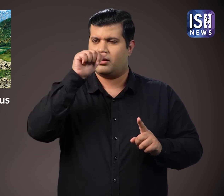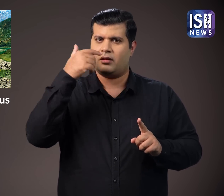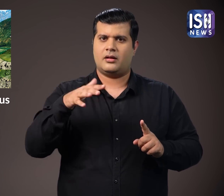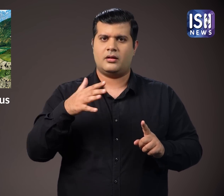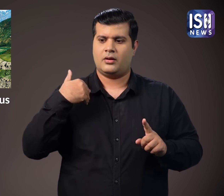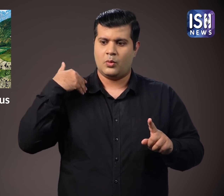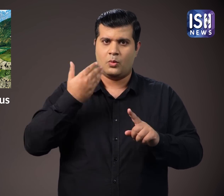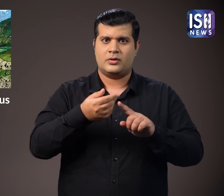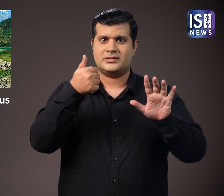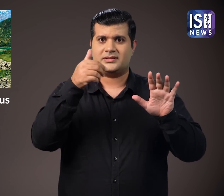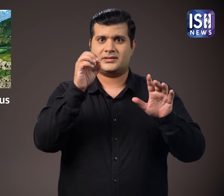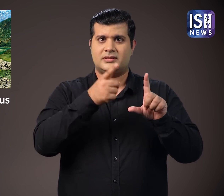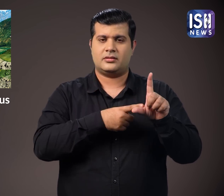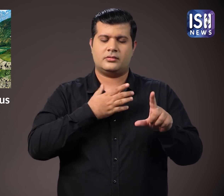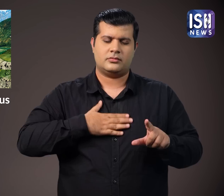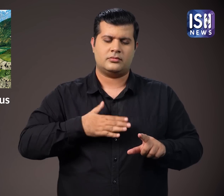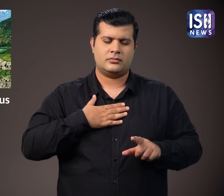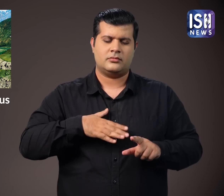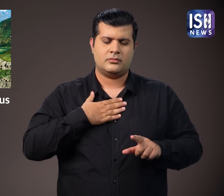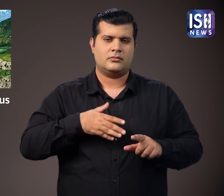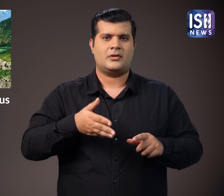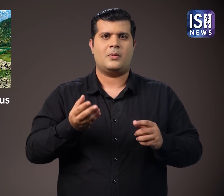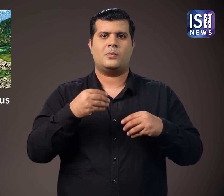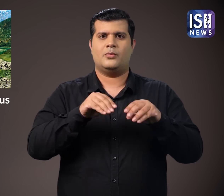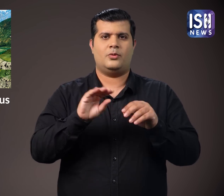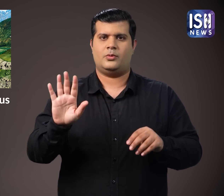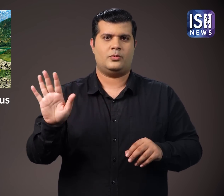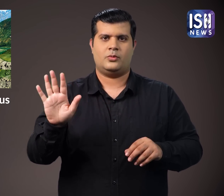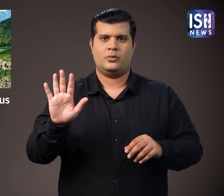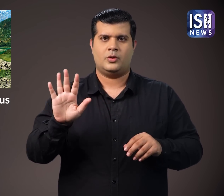India stayed civil and patient for 60 years—but not anymore!